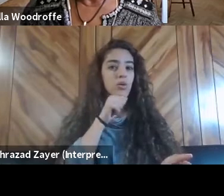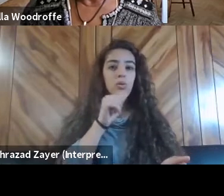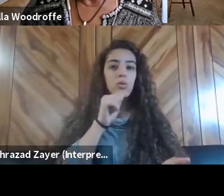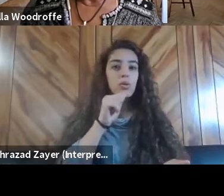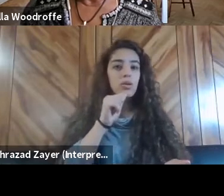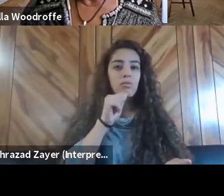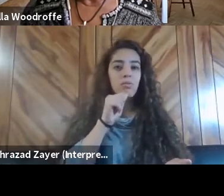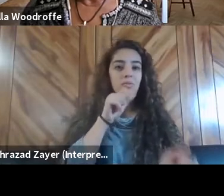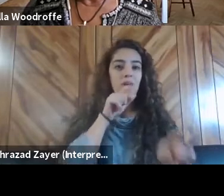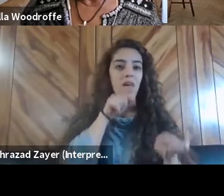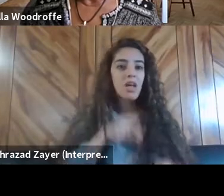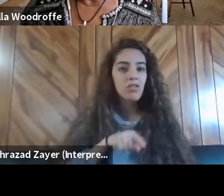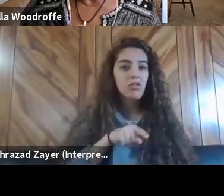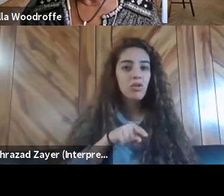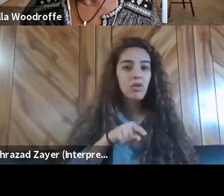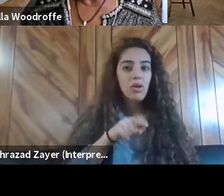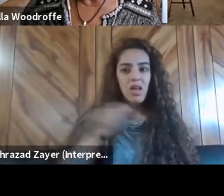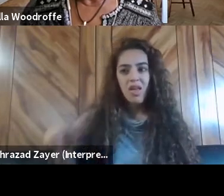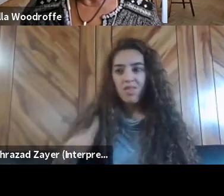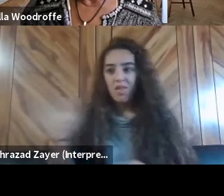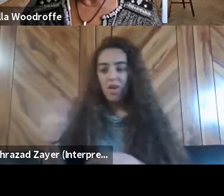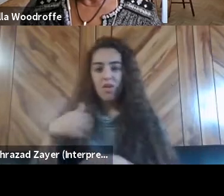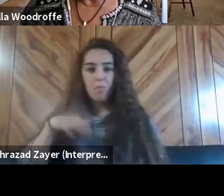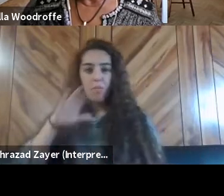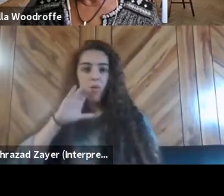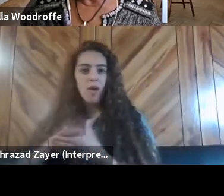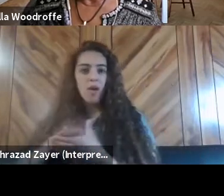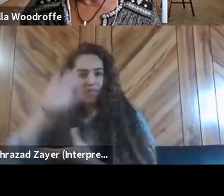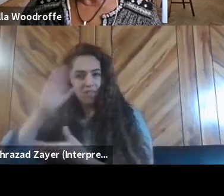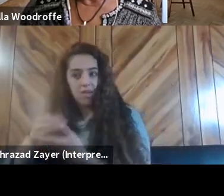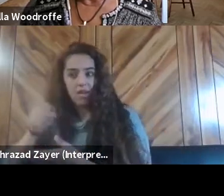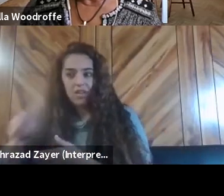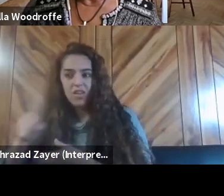know, everybody was trying to talk for him at that time. And so I said, Oh, well, it's because you're talking for him,